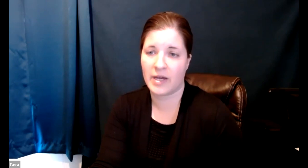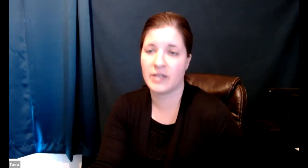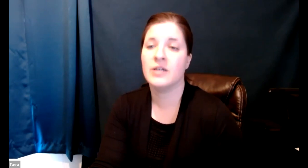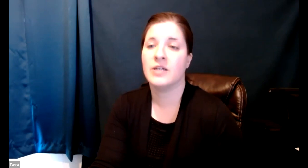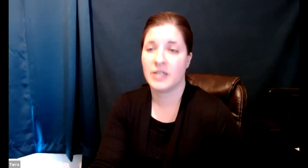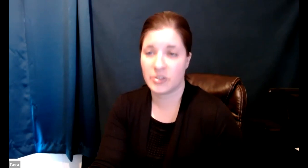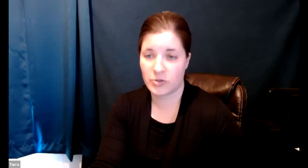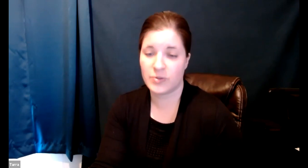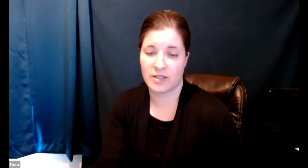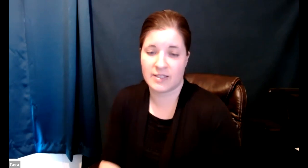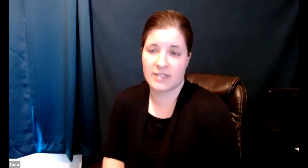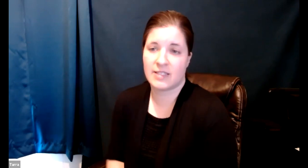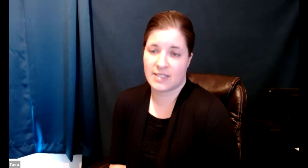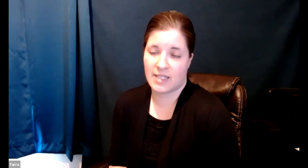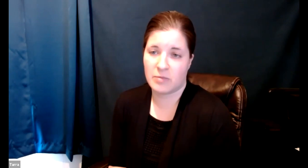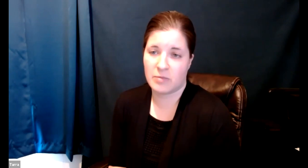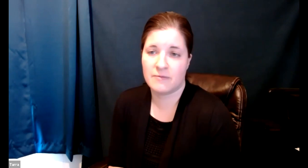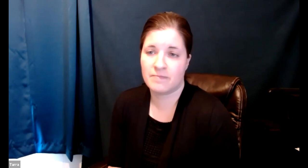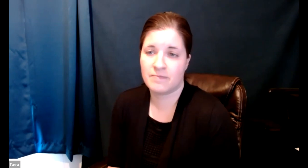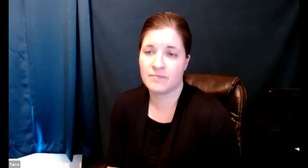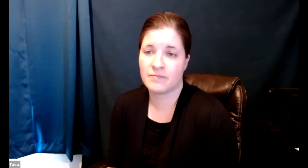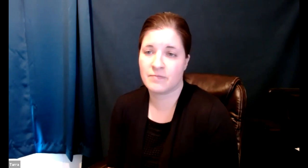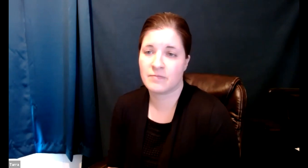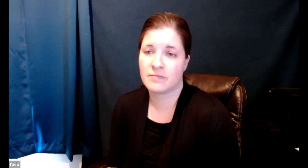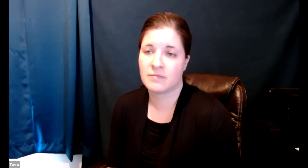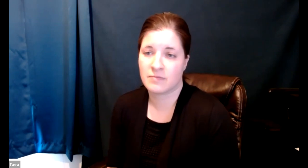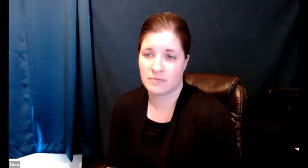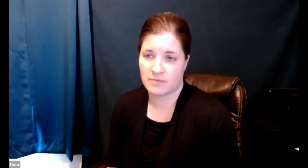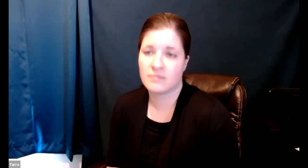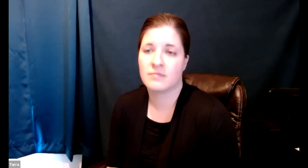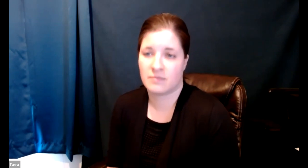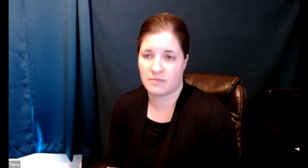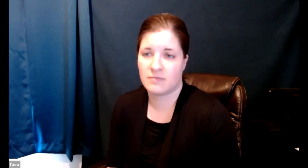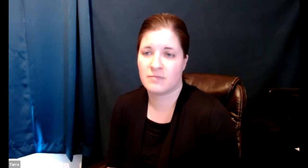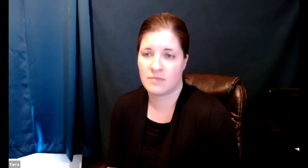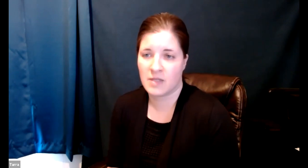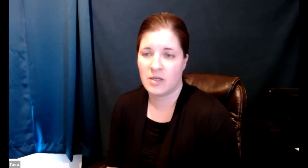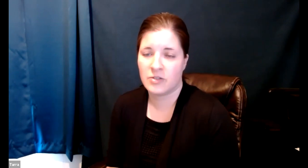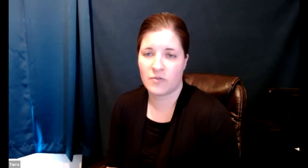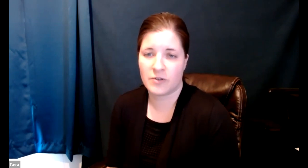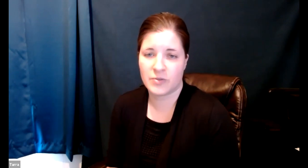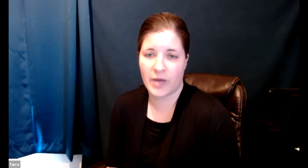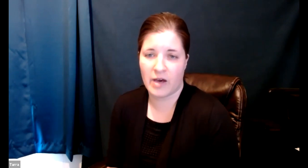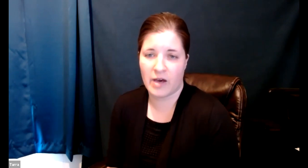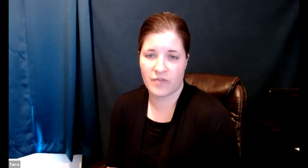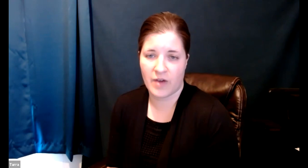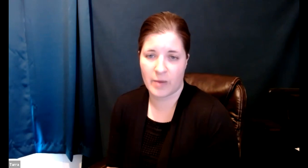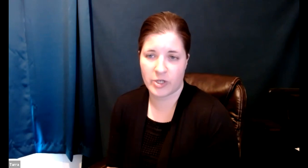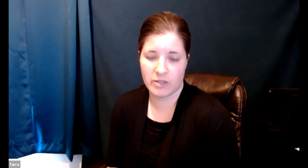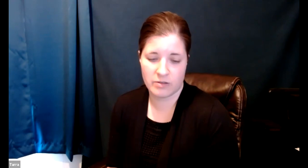can go through with this. So I'm excited to have everybody here today. We're going to start by introducing